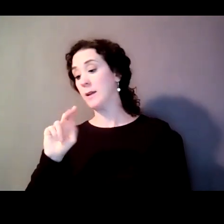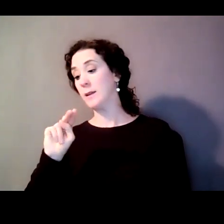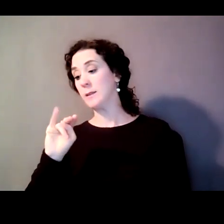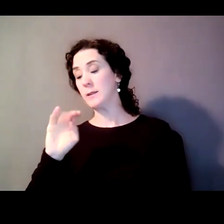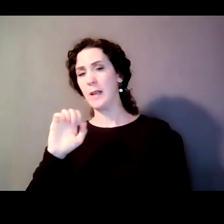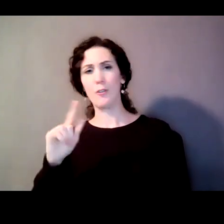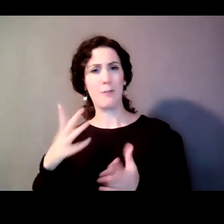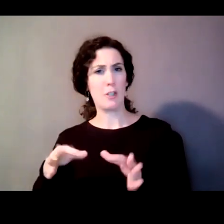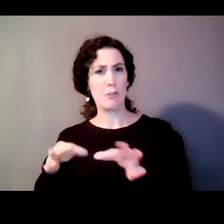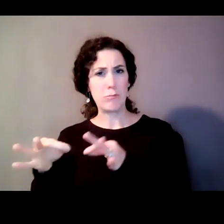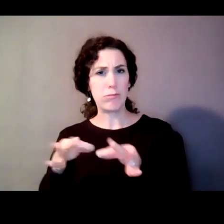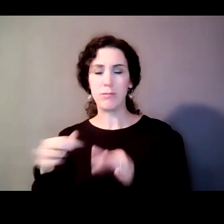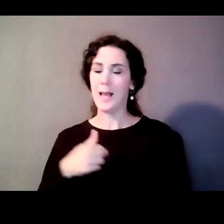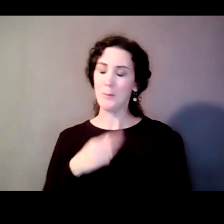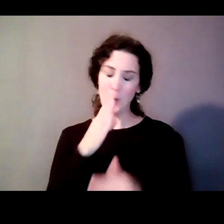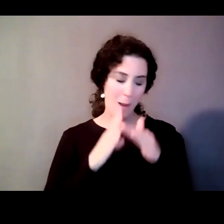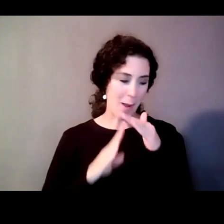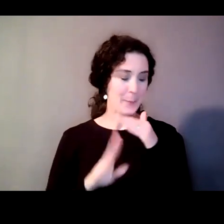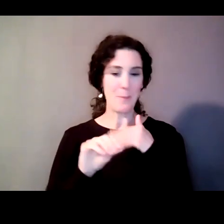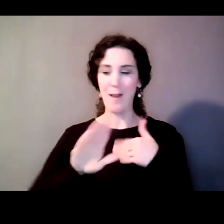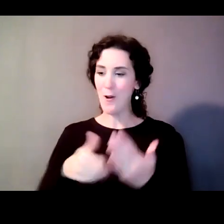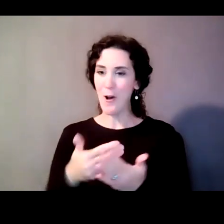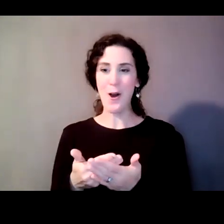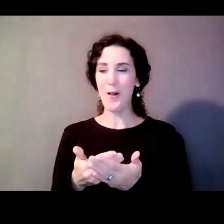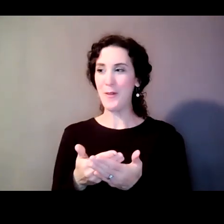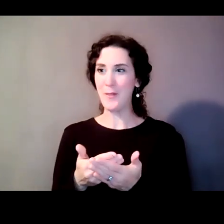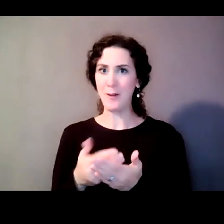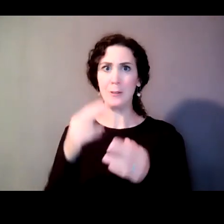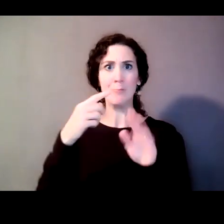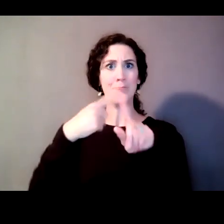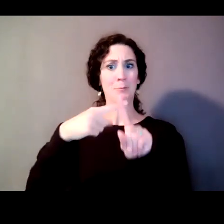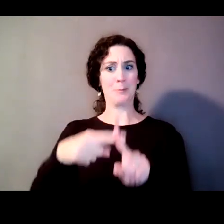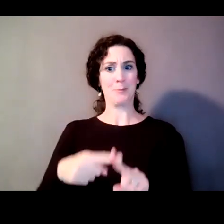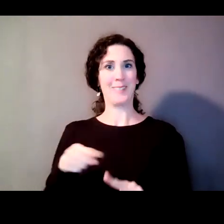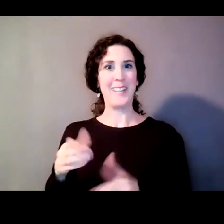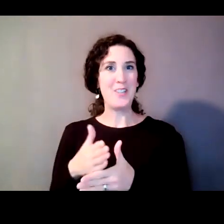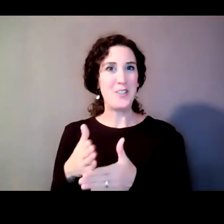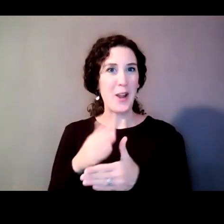as I said, I am quite humbled by all that he shared about me.